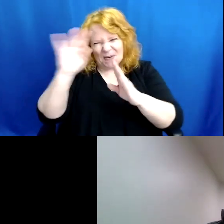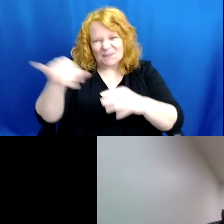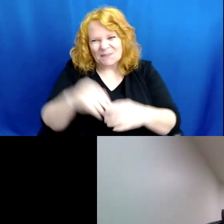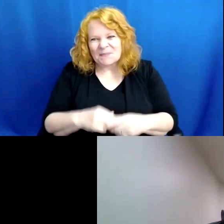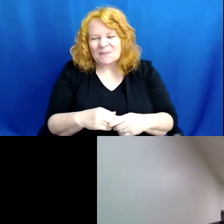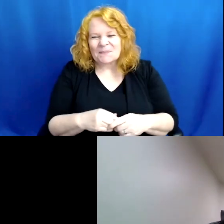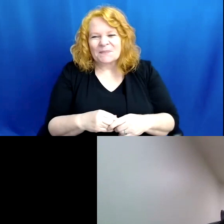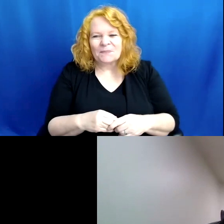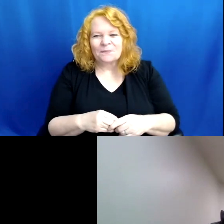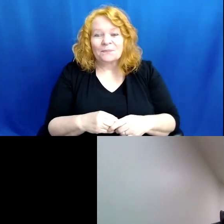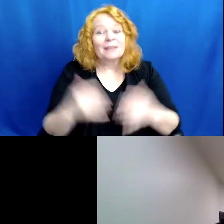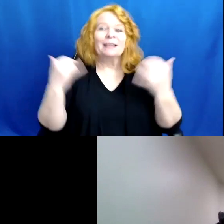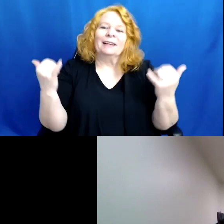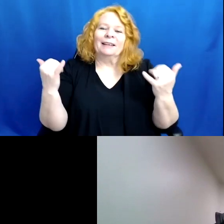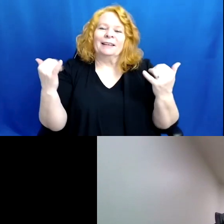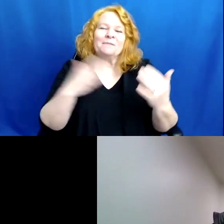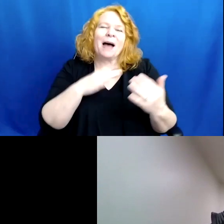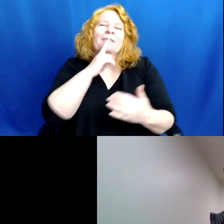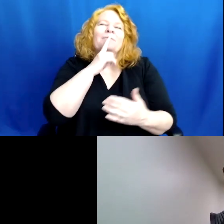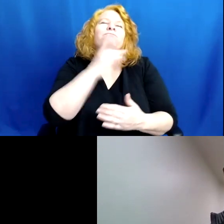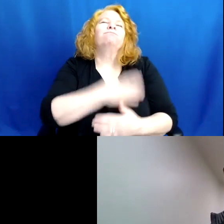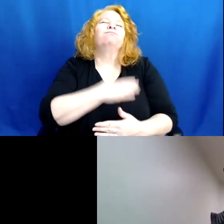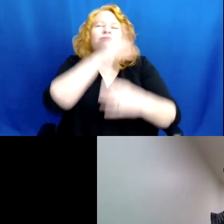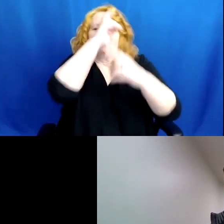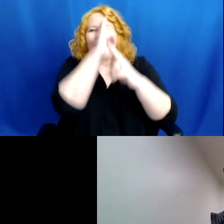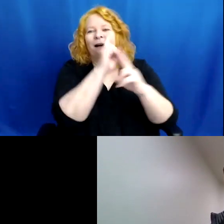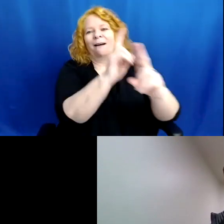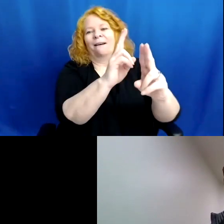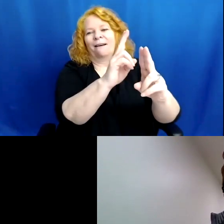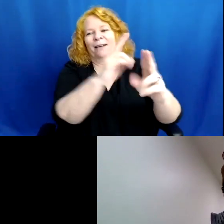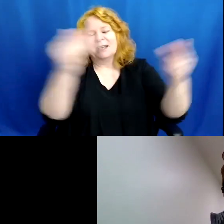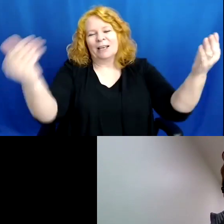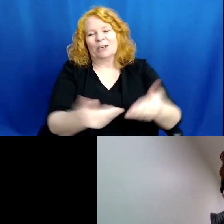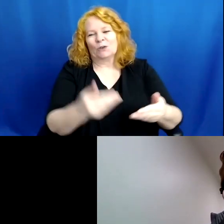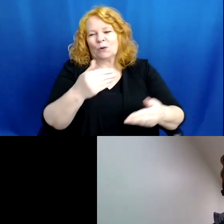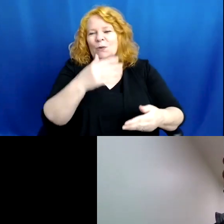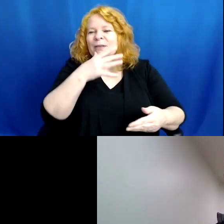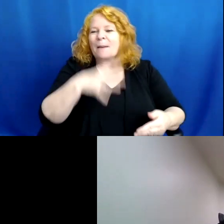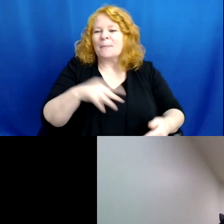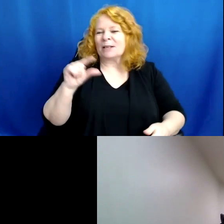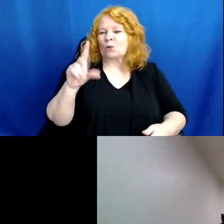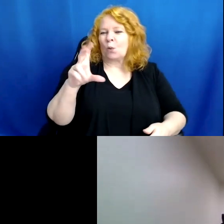It is my extreme honor to introduce to you to Miss Gwyn, all of the way from the UK,